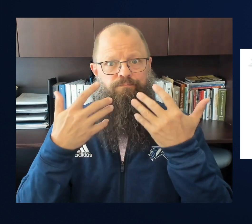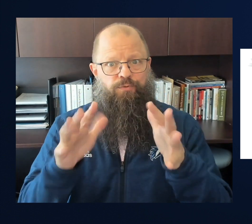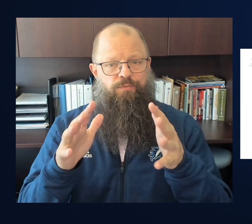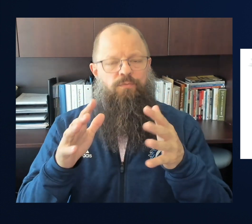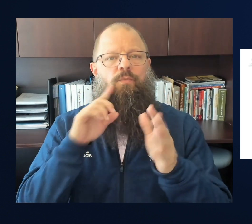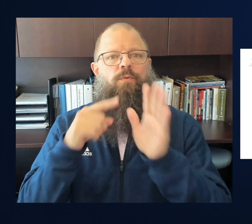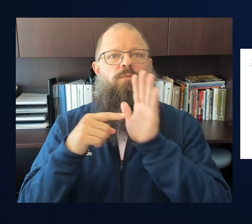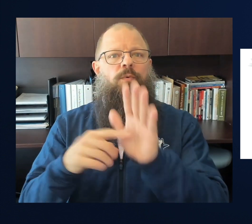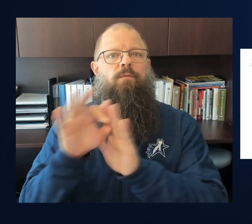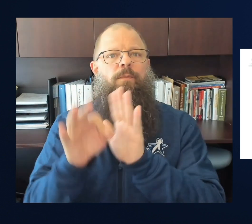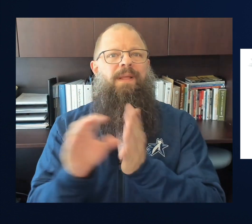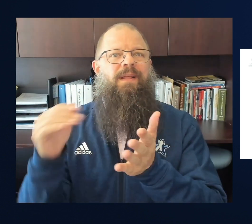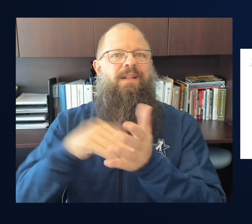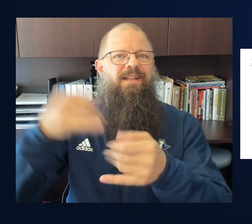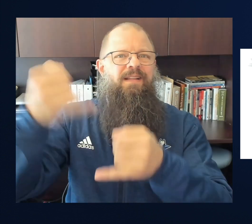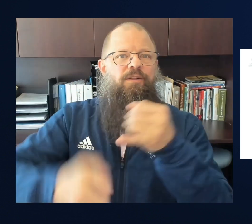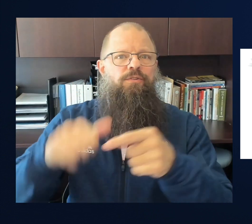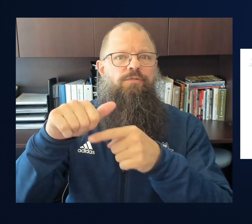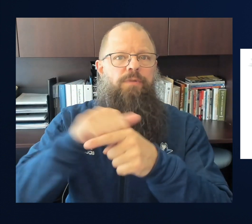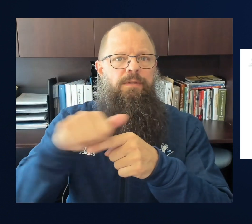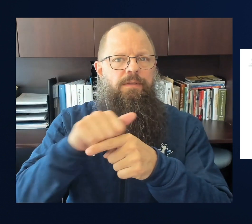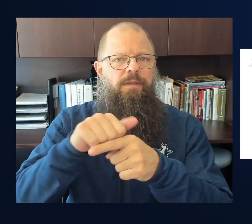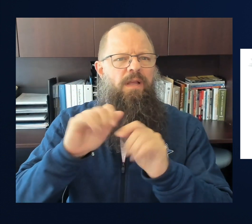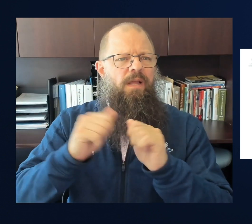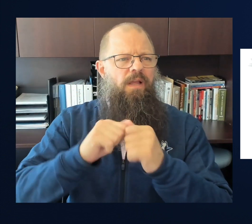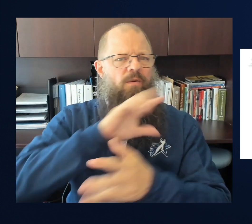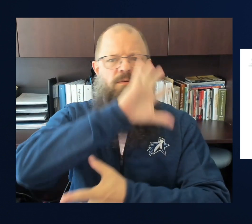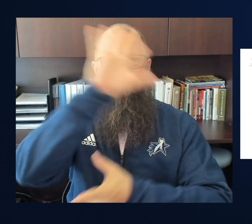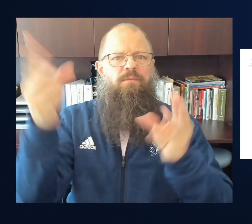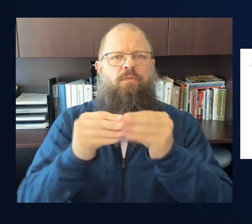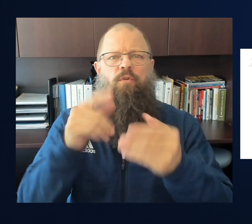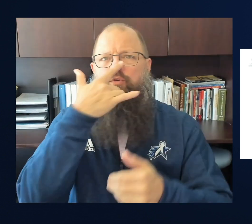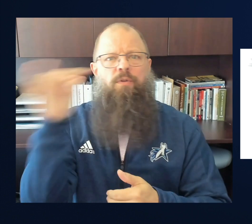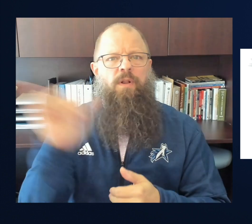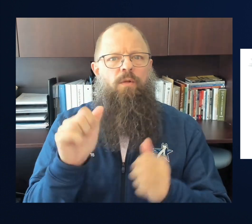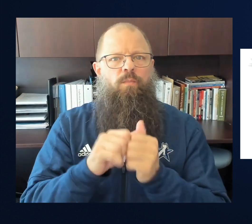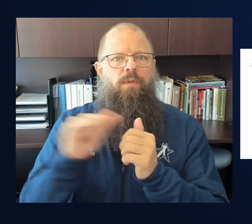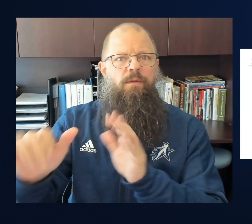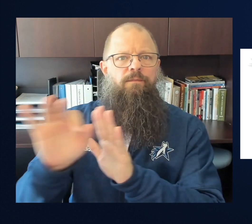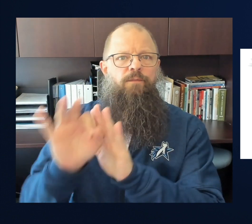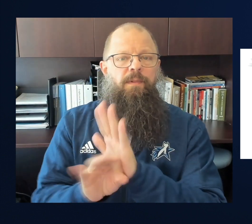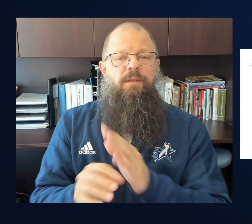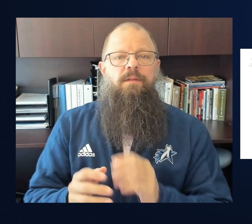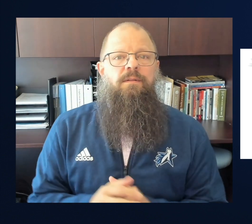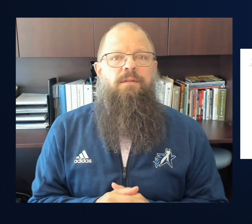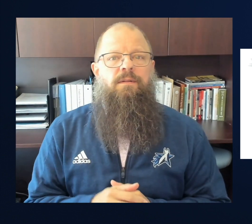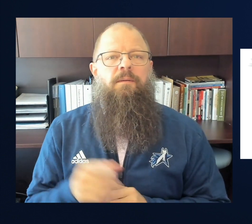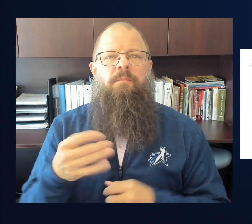So I'll explain now all the components and show you the formula again towards the end of the training so you can see what it looks like at